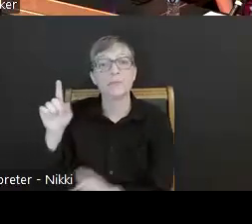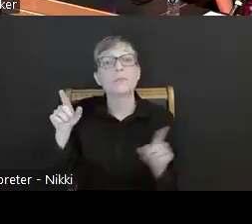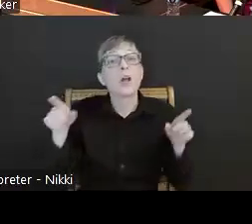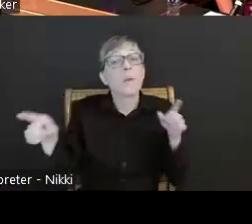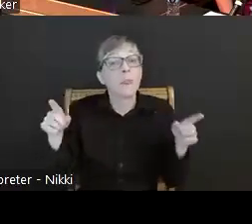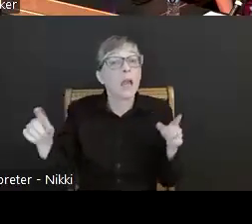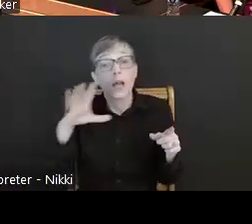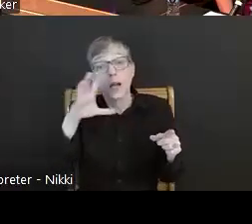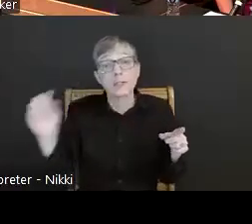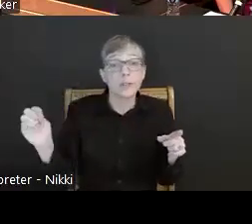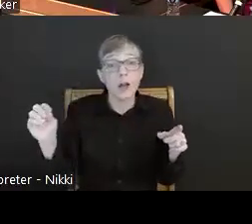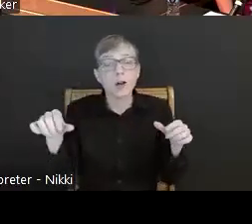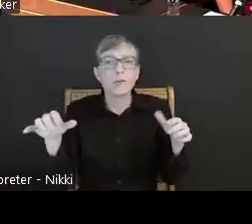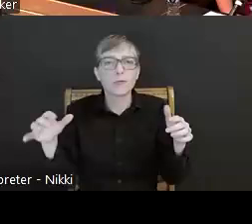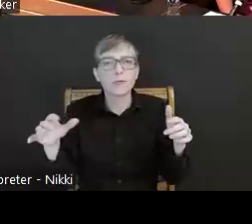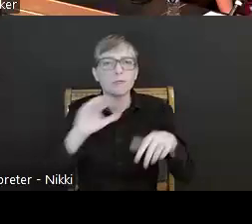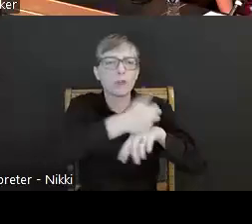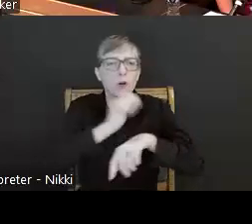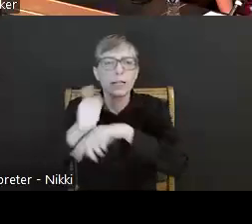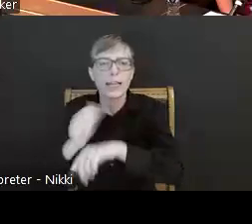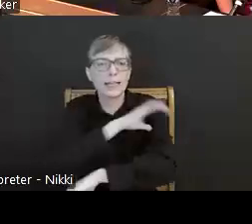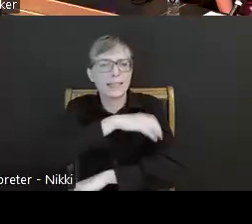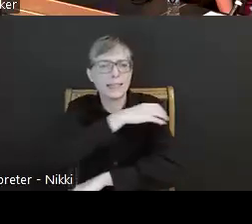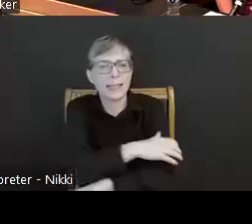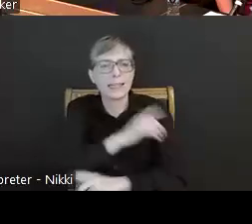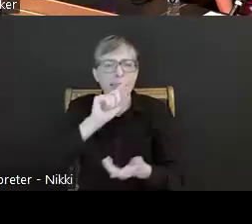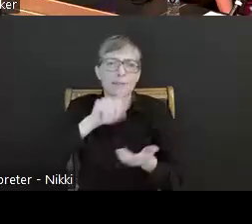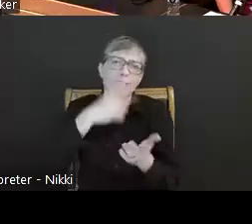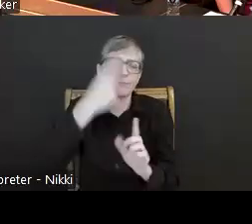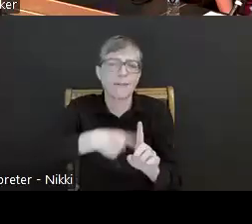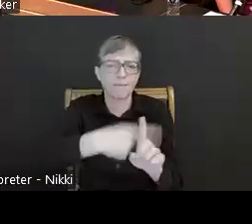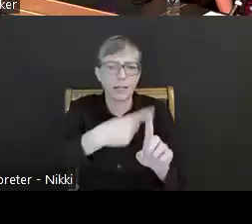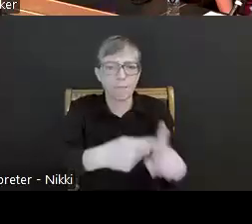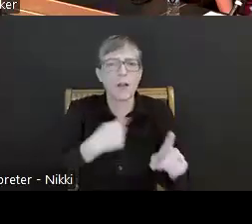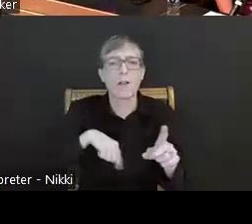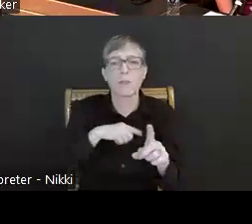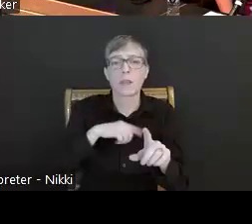legal consultation and this can be about a variety of things including orders of protection um child